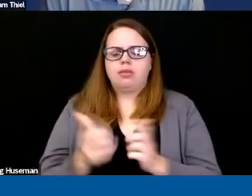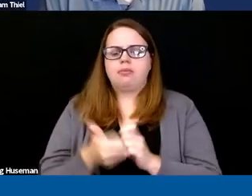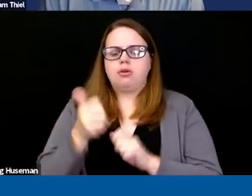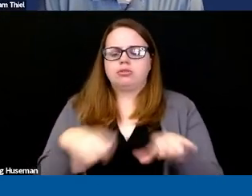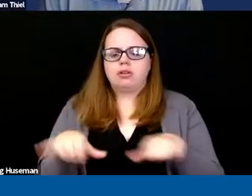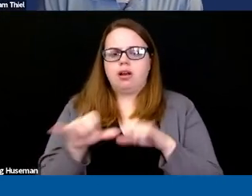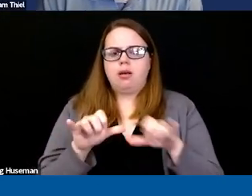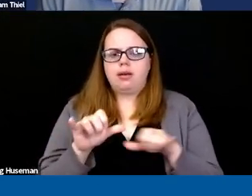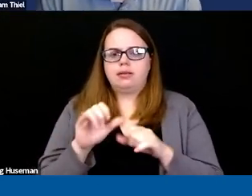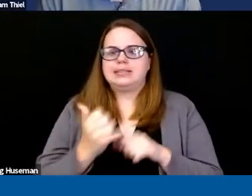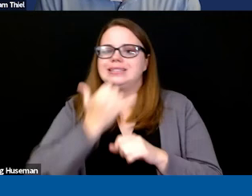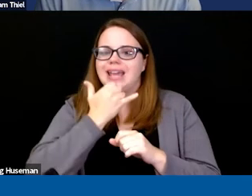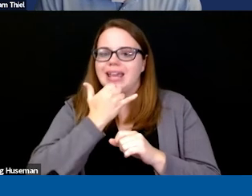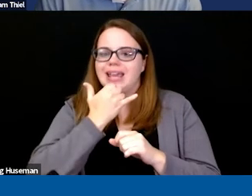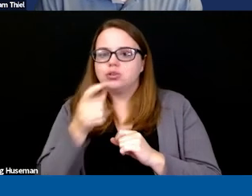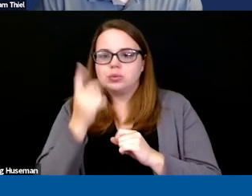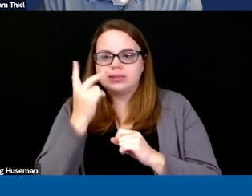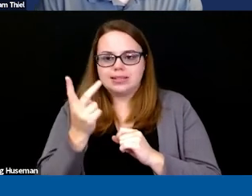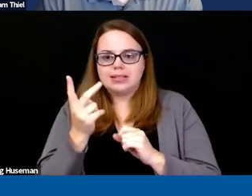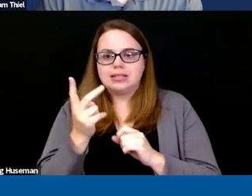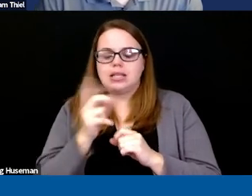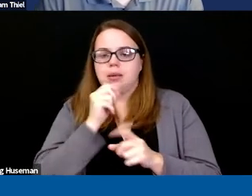you see with improper use of ARIA?"